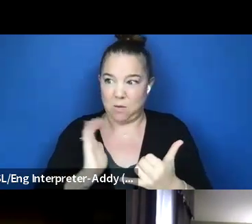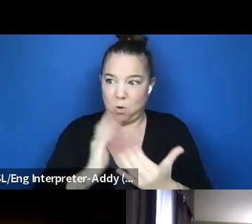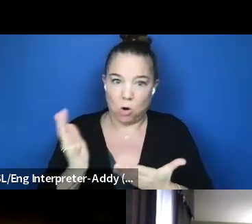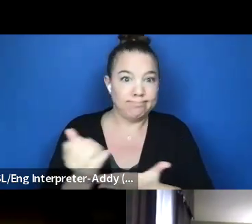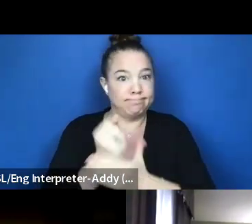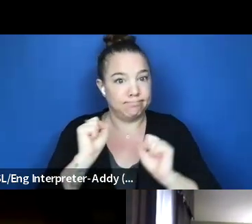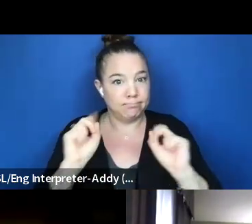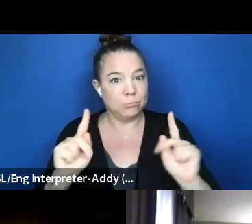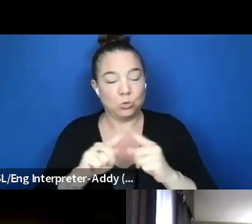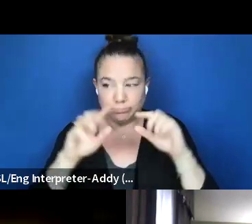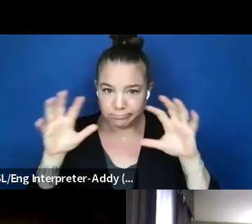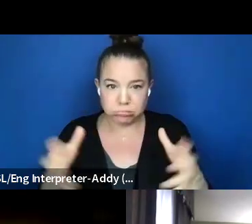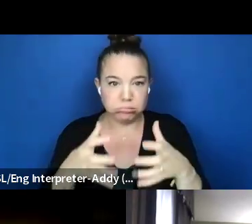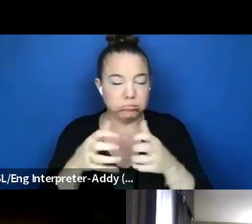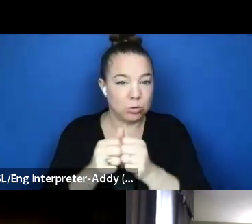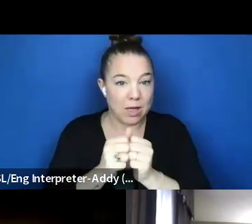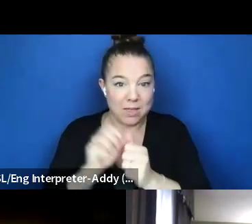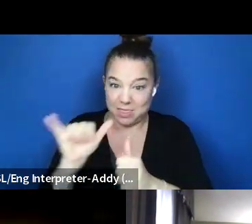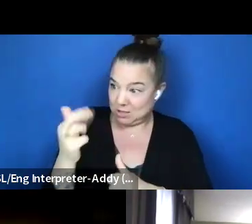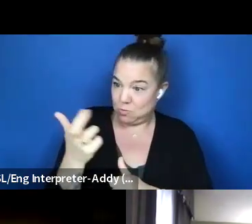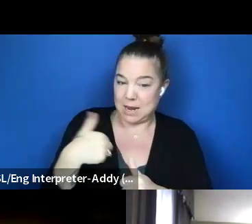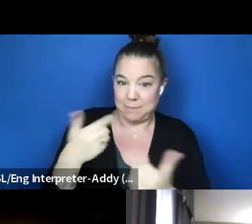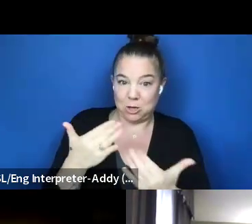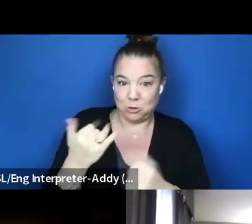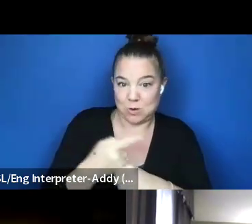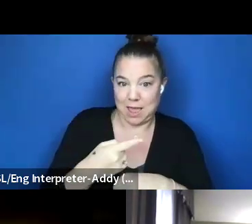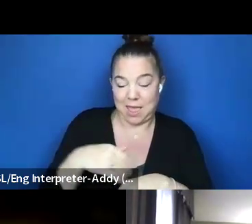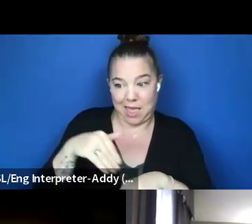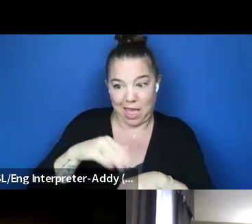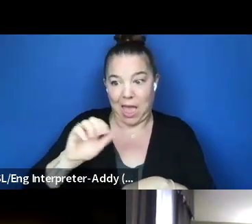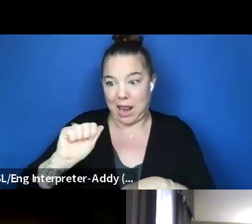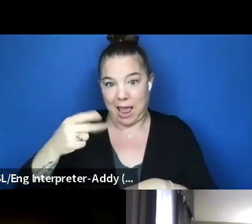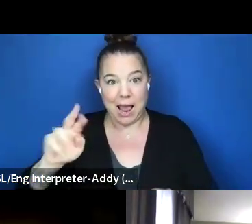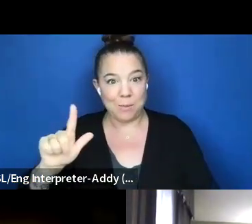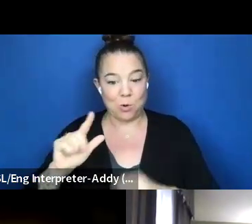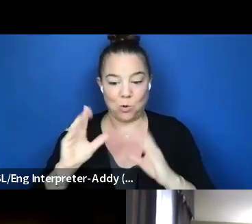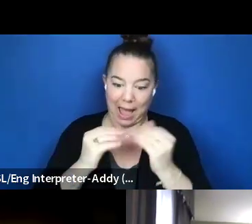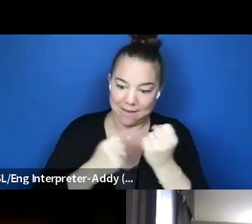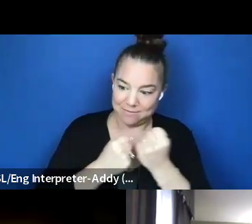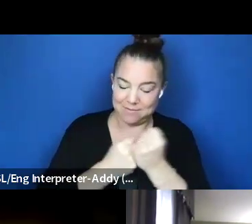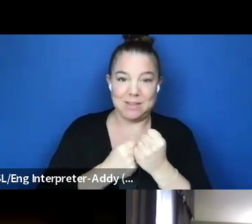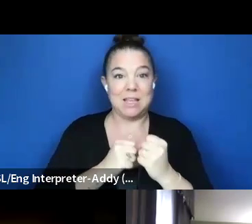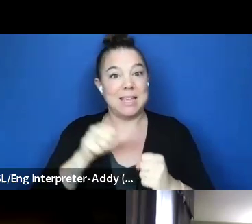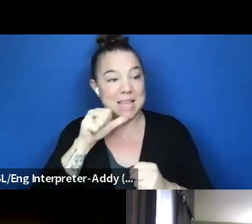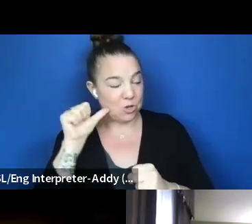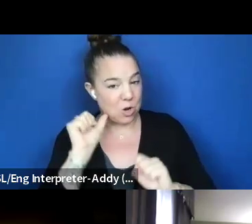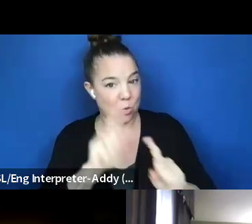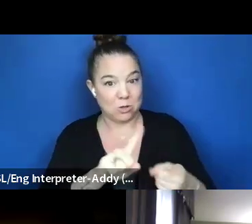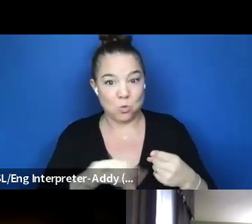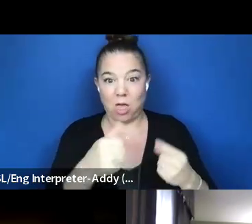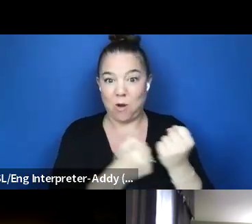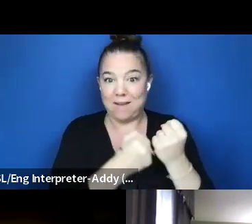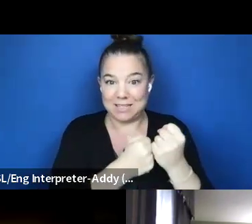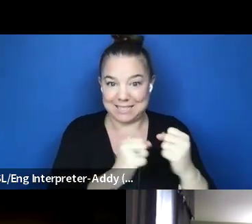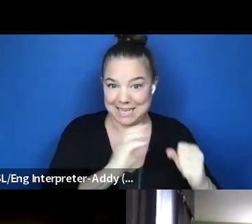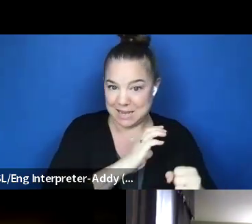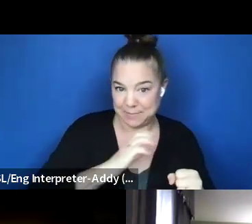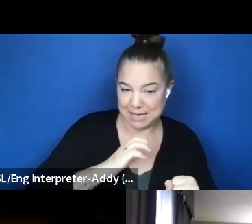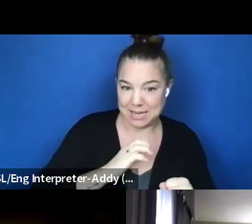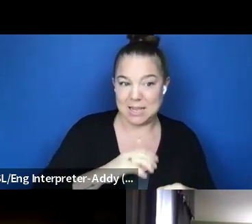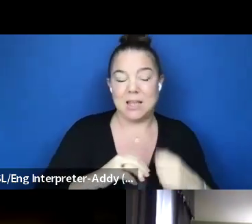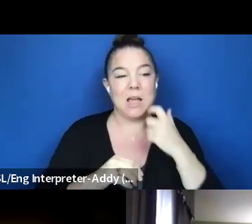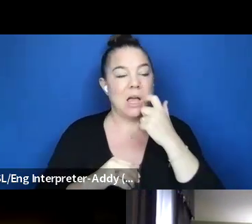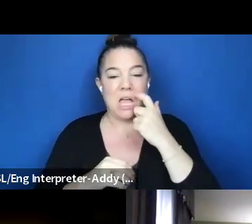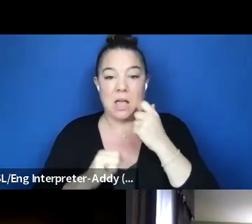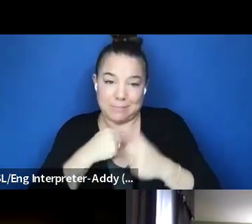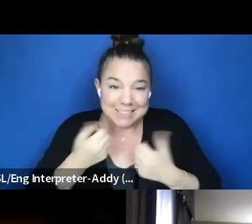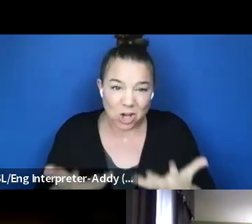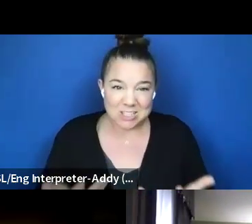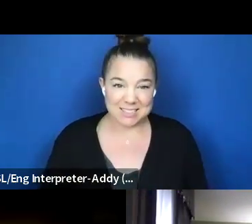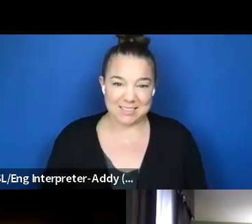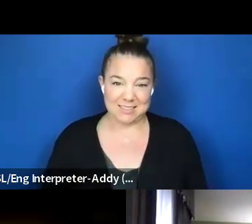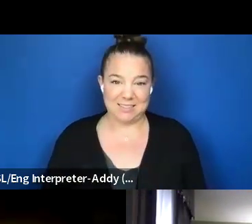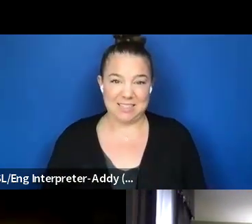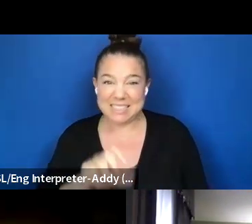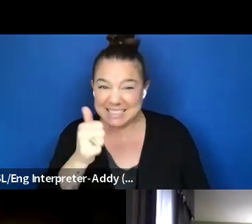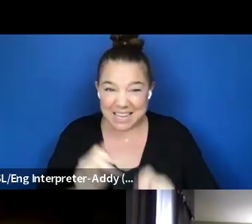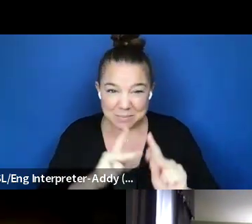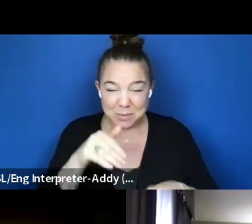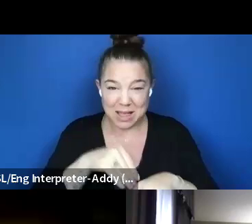Brooke Wilson (she/her): I. So I'm here today at April's Advocacy Committee, and yesterday I went to Nassauke's Advocacy Committee. And so it's like, and it's exhausting. And you know, there's 10 people at each committee, and